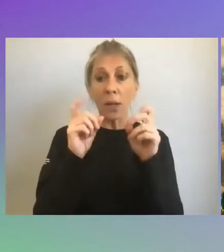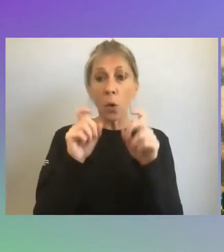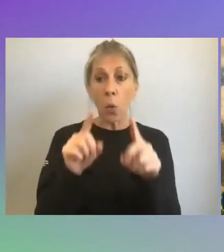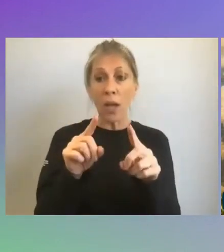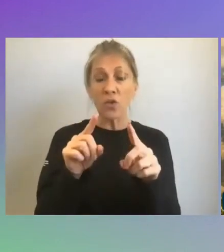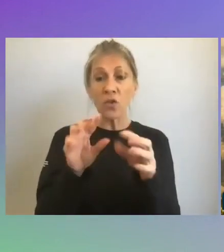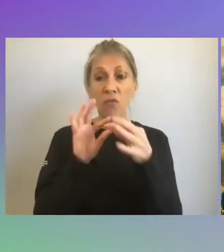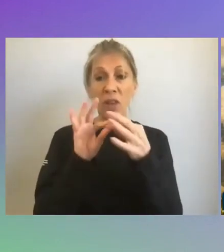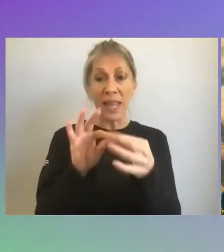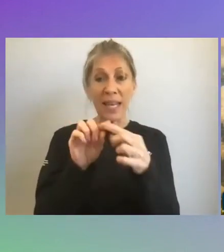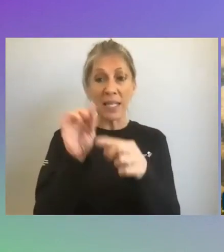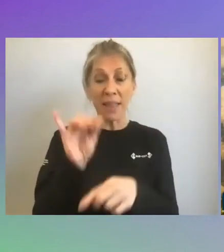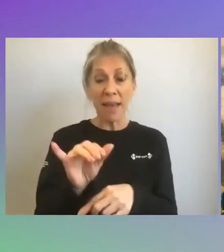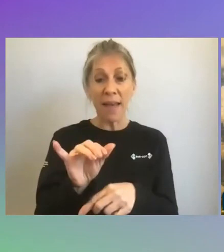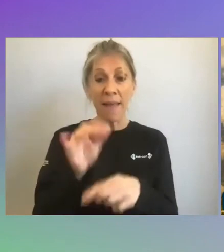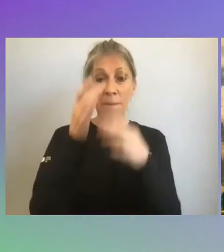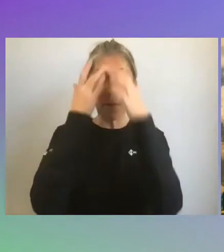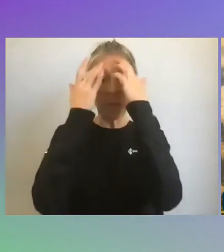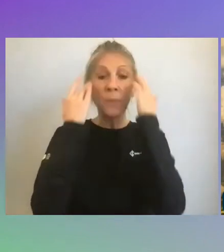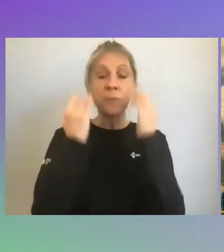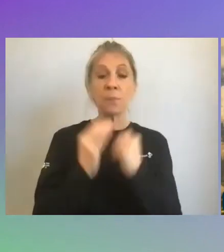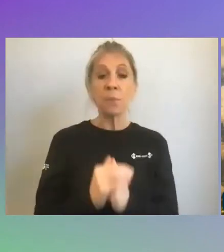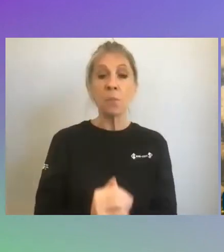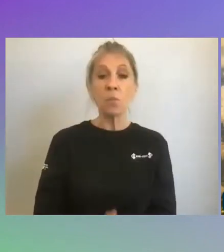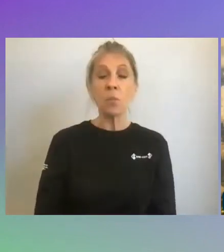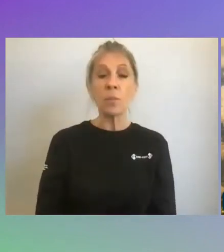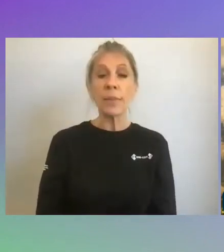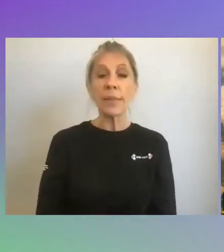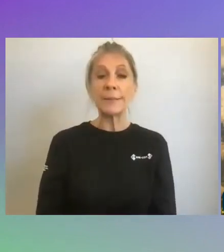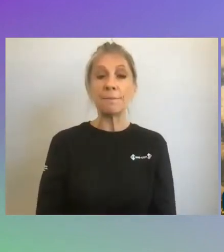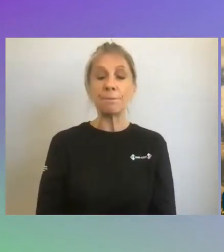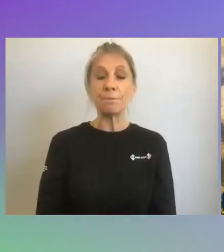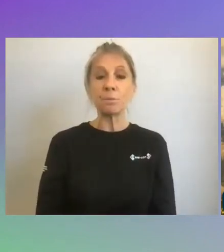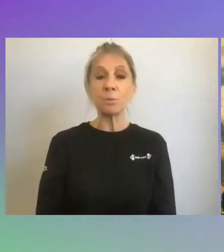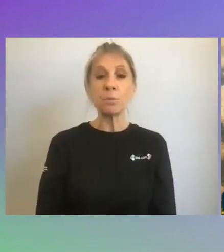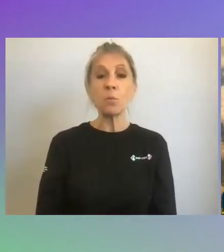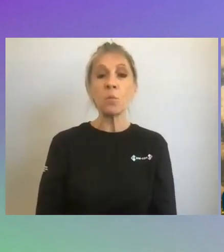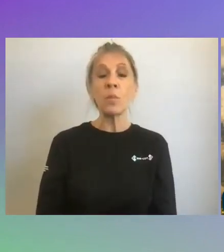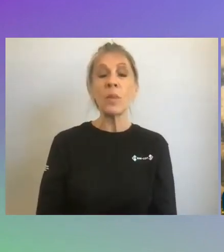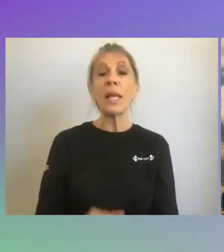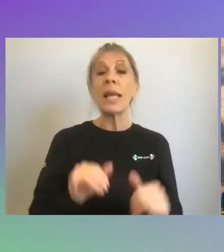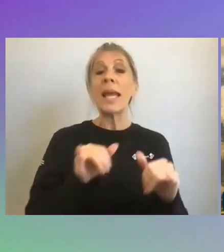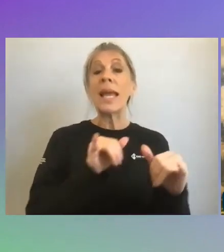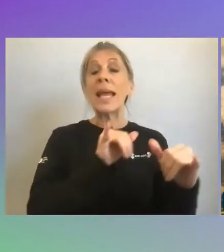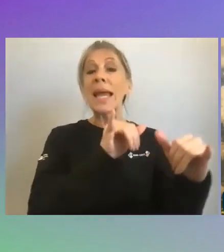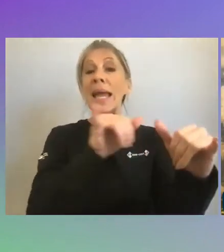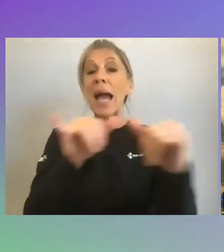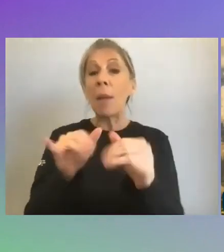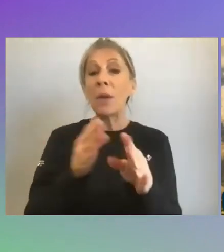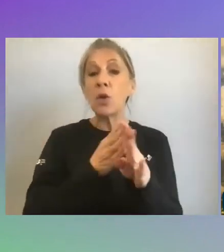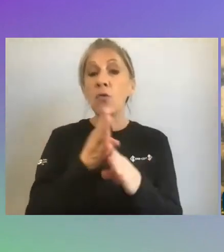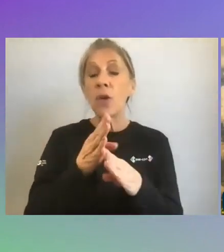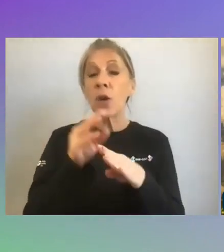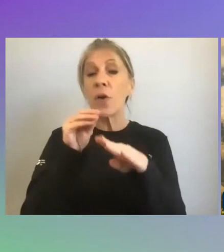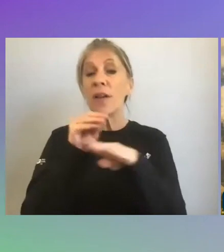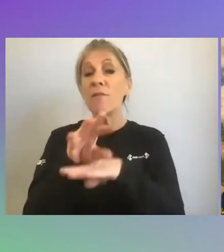that was, um, uh, let's see. So